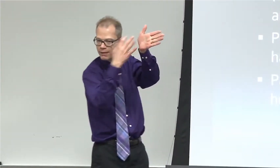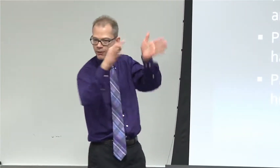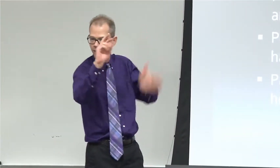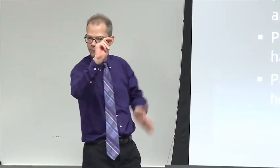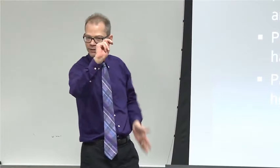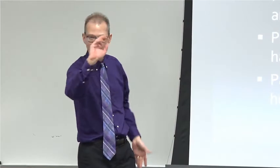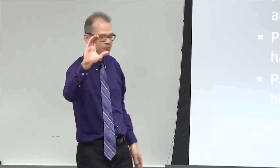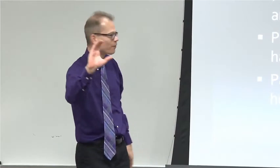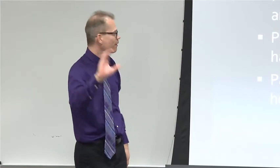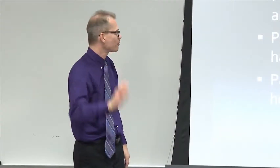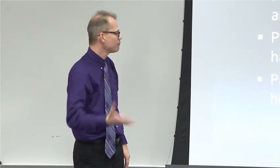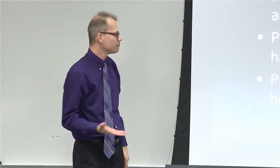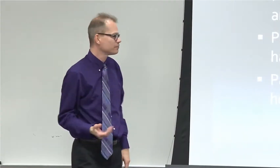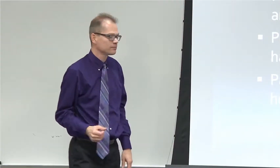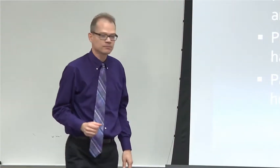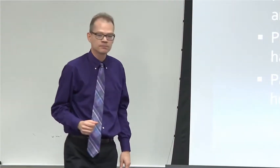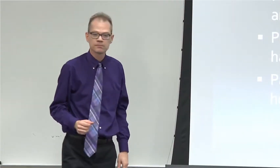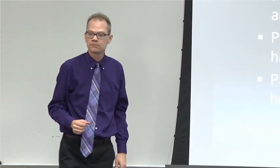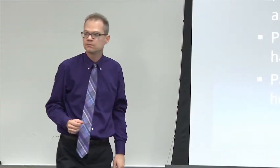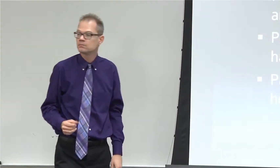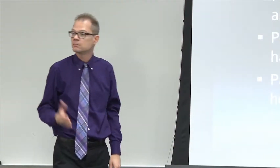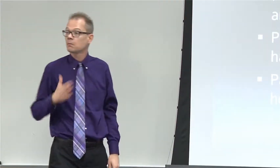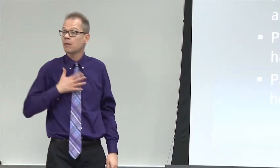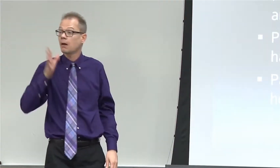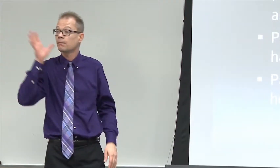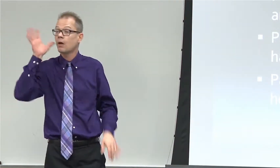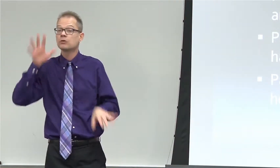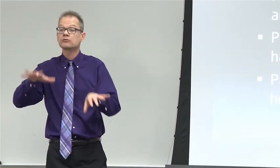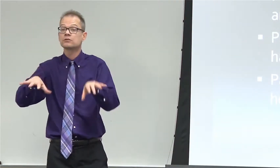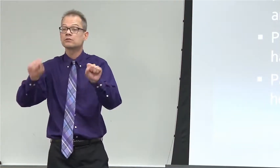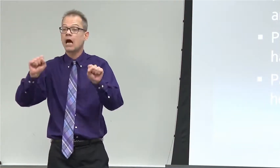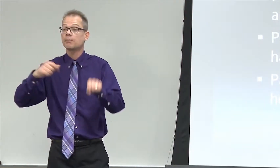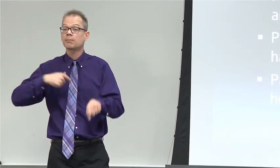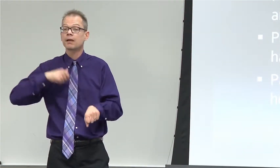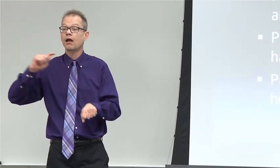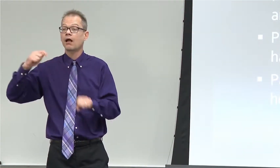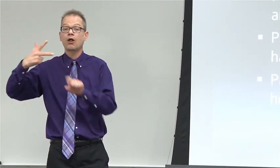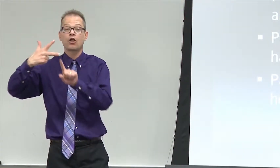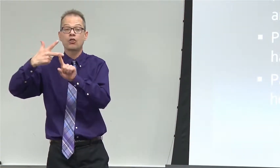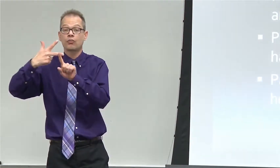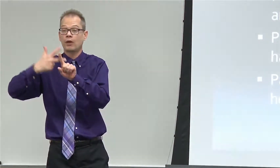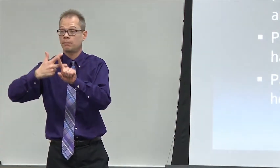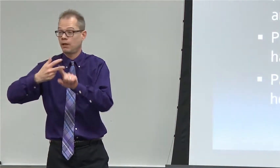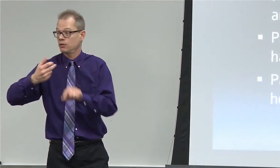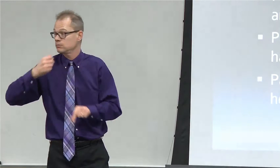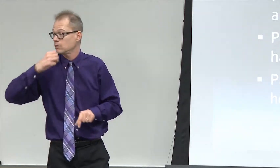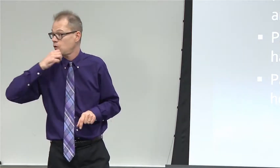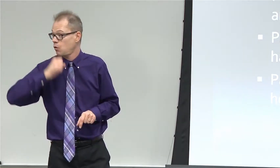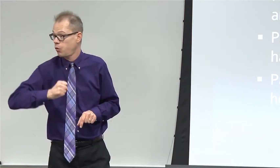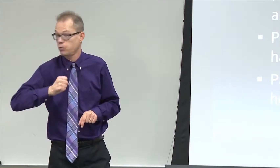It's the red dot right there in the middle of the map. My parents found out...